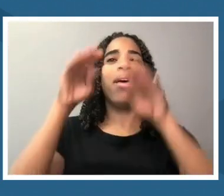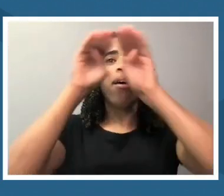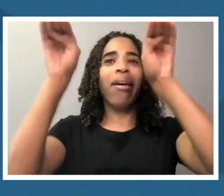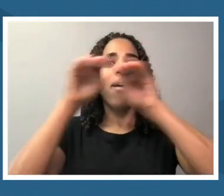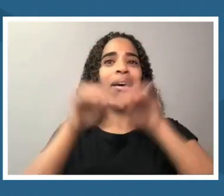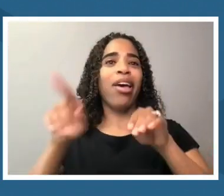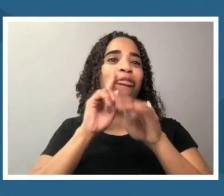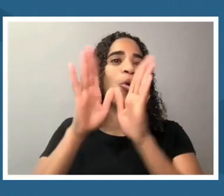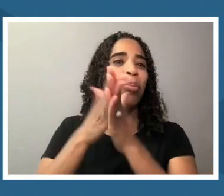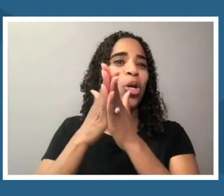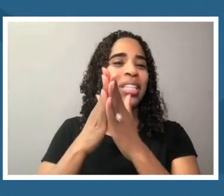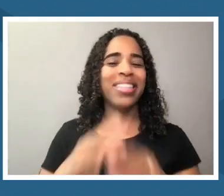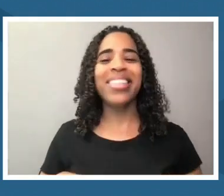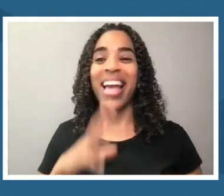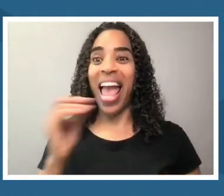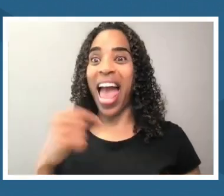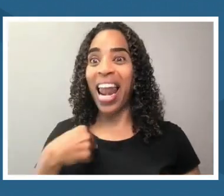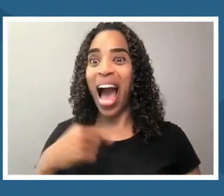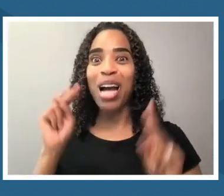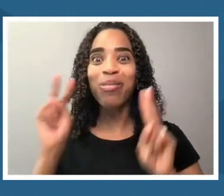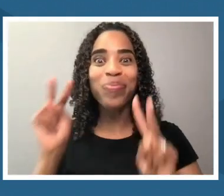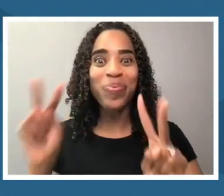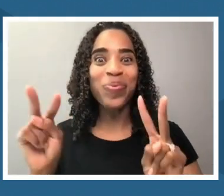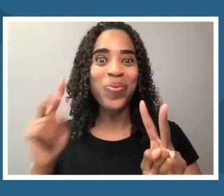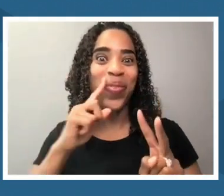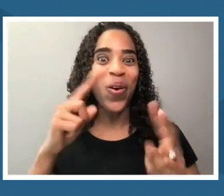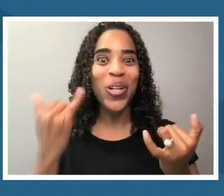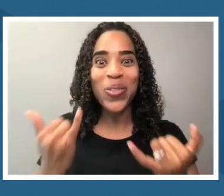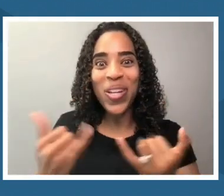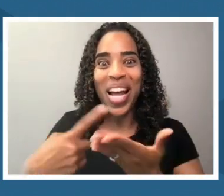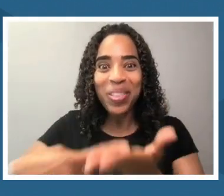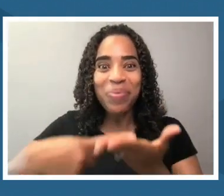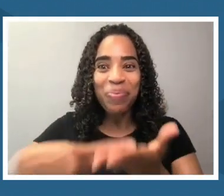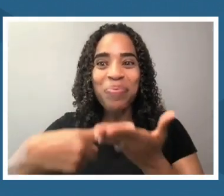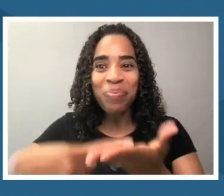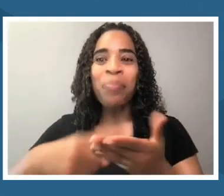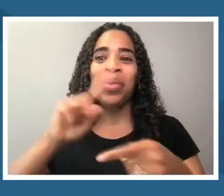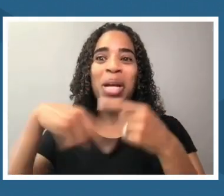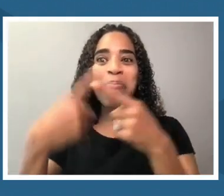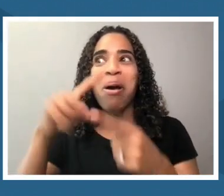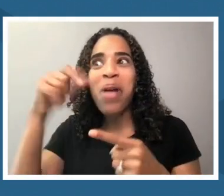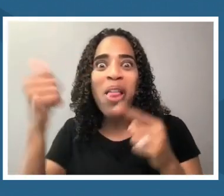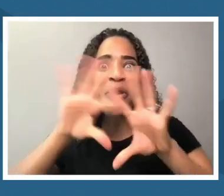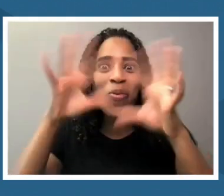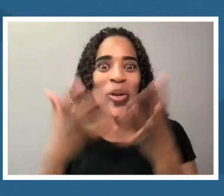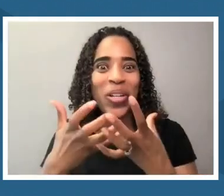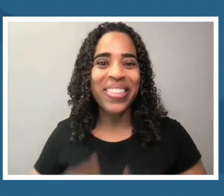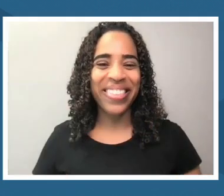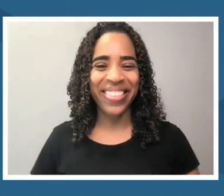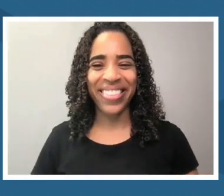and i'm really looking forward to today's discussion of alien worlds